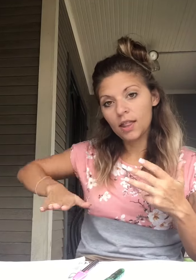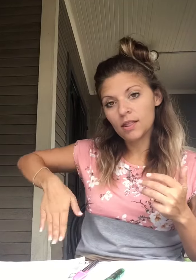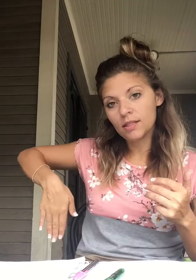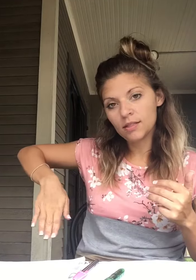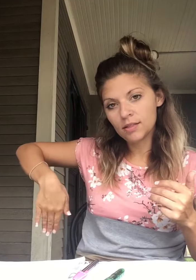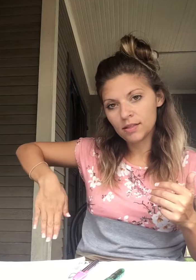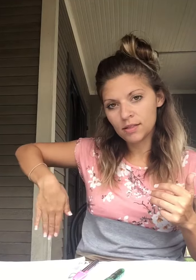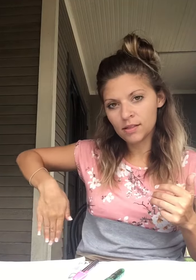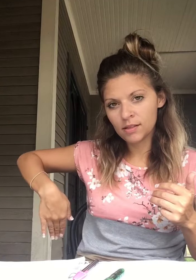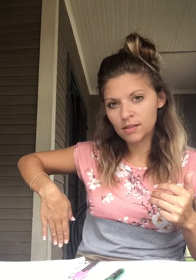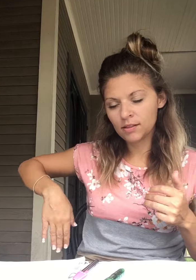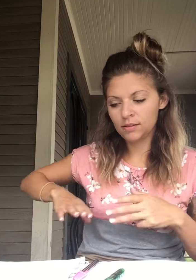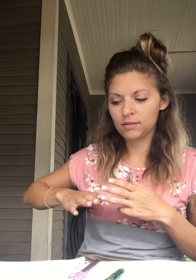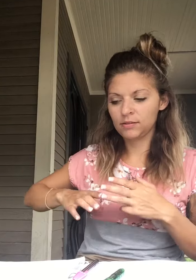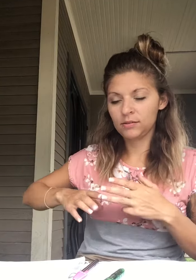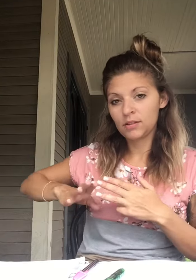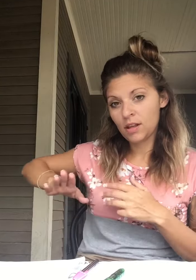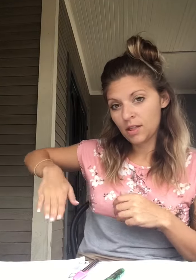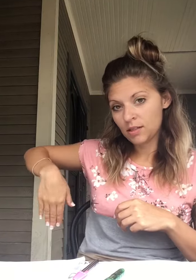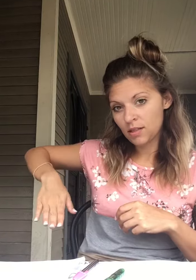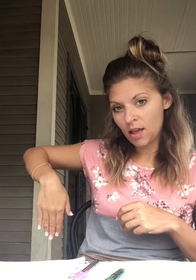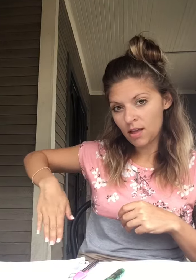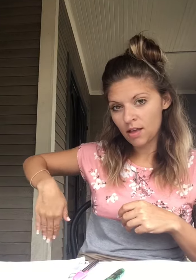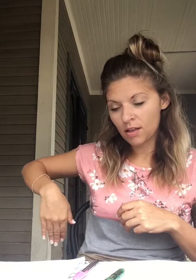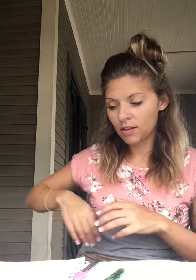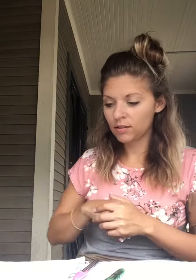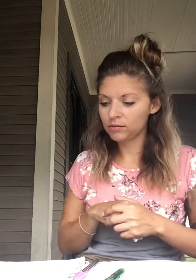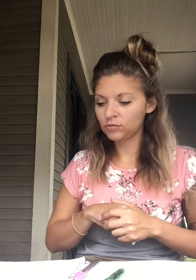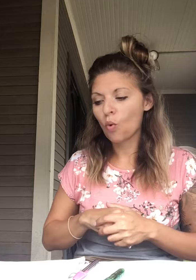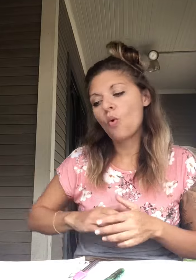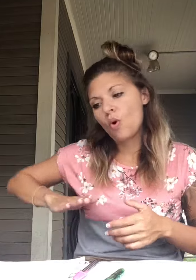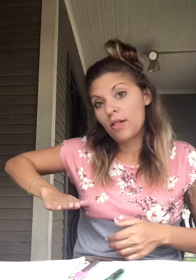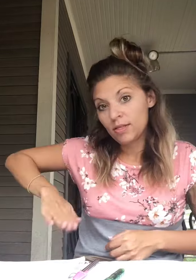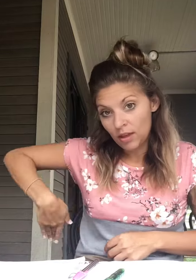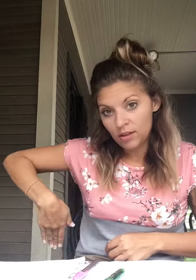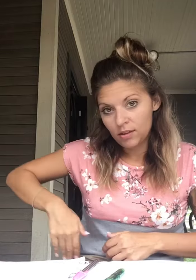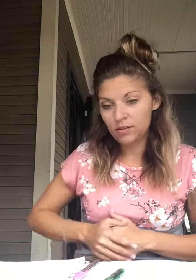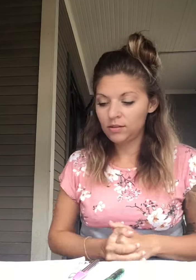not yet/ late just "late"